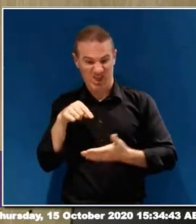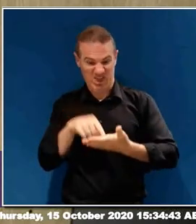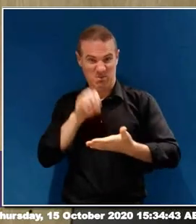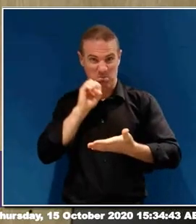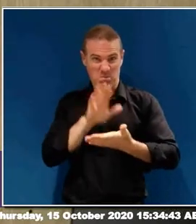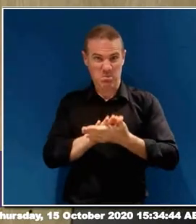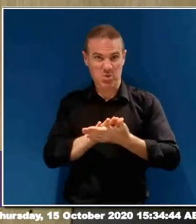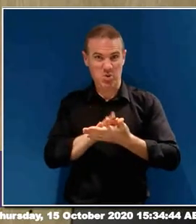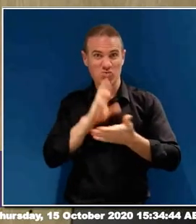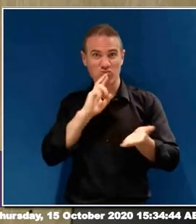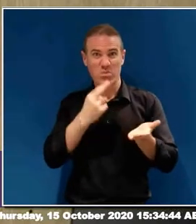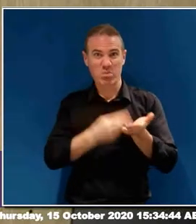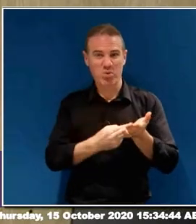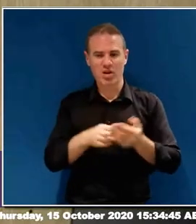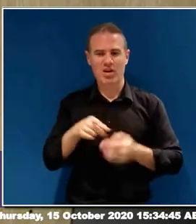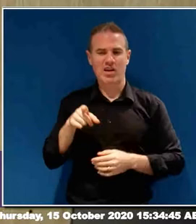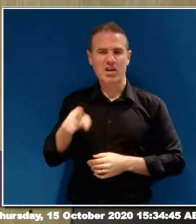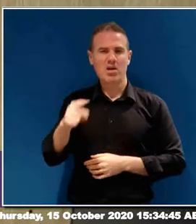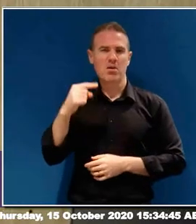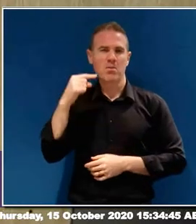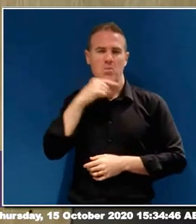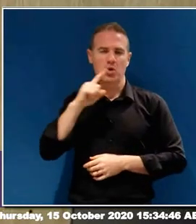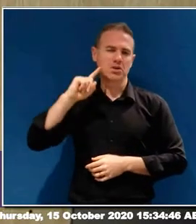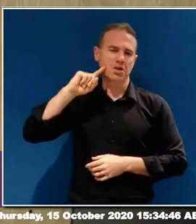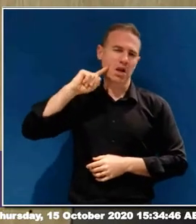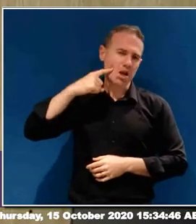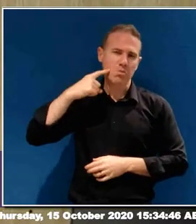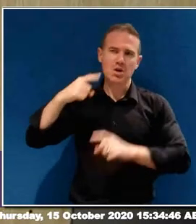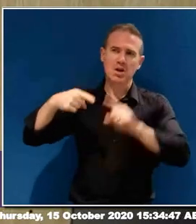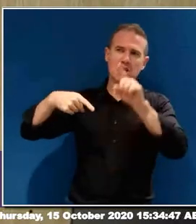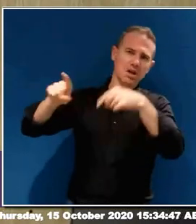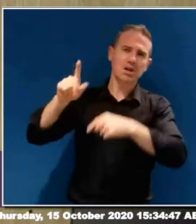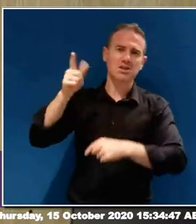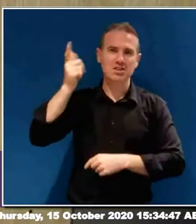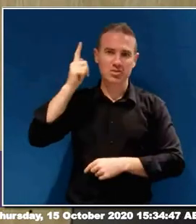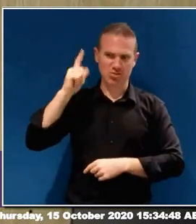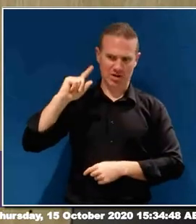you know - so there's the point that I'm making here is that the way that